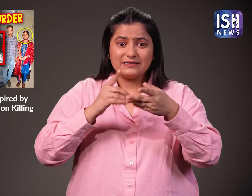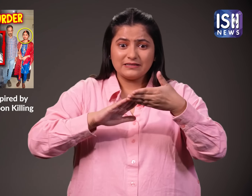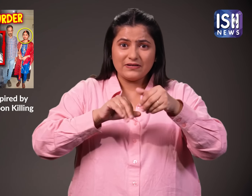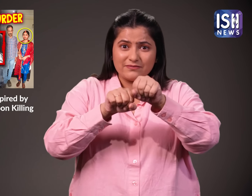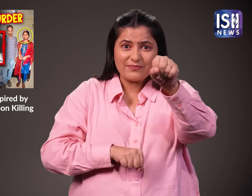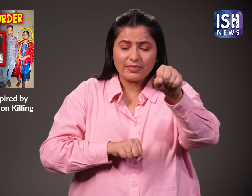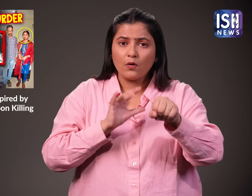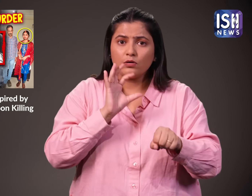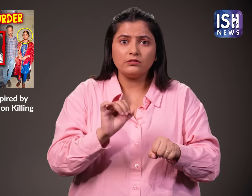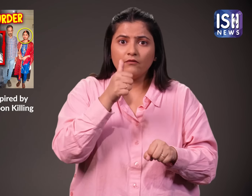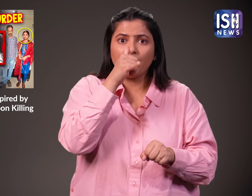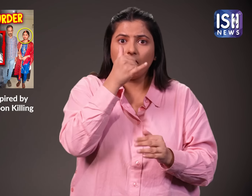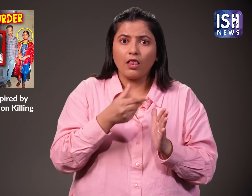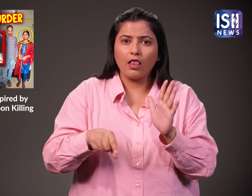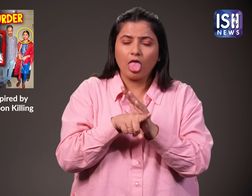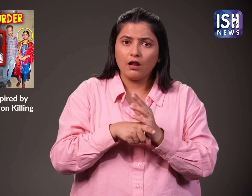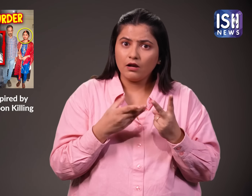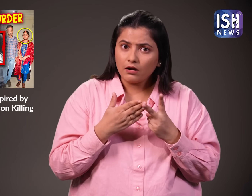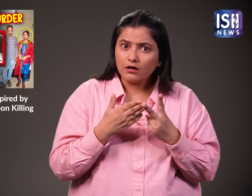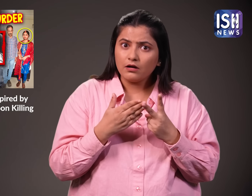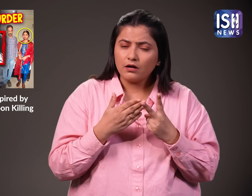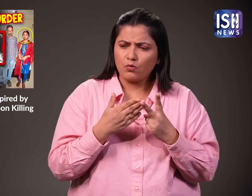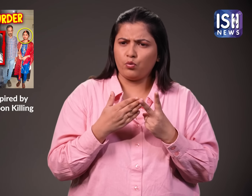She even created a fake marriage certificate.